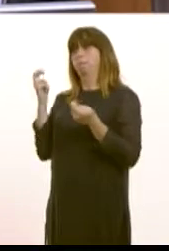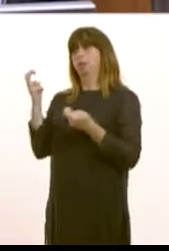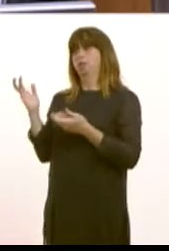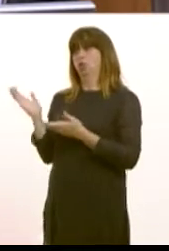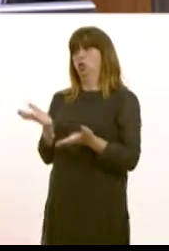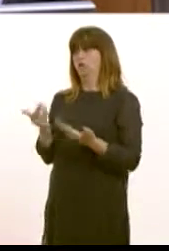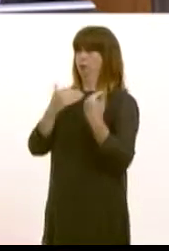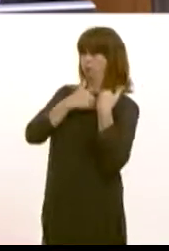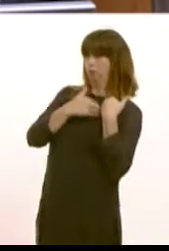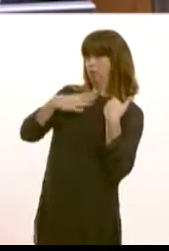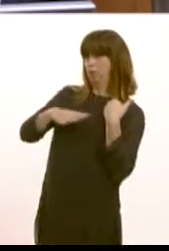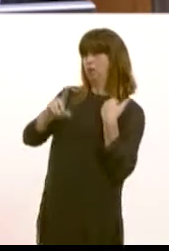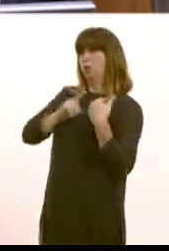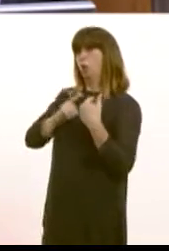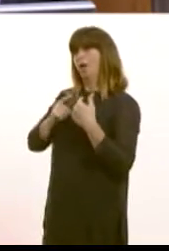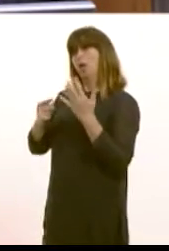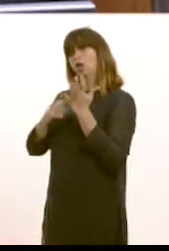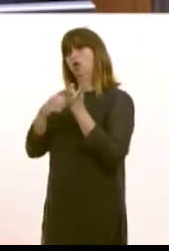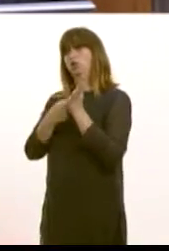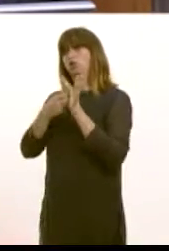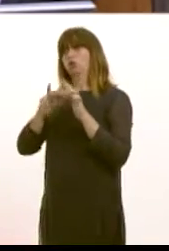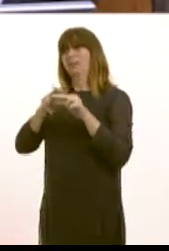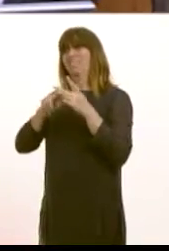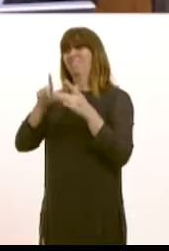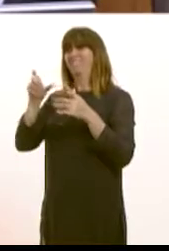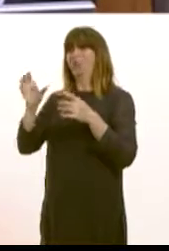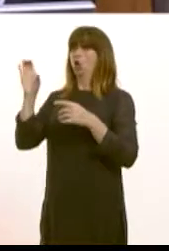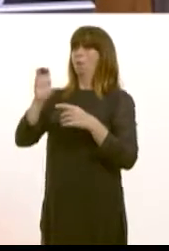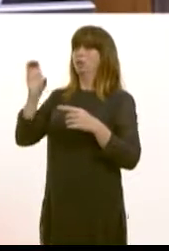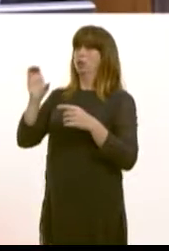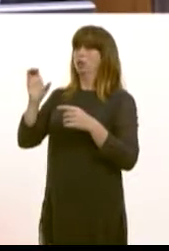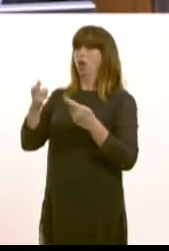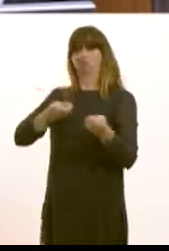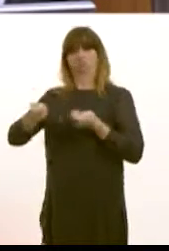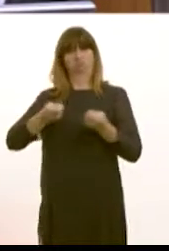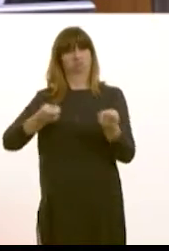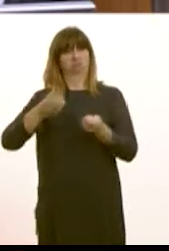regulating Wales, and that isnít right. In getting those powers, itíd be easier for the Government and this Assembly to ensure